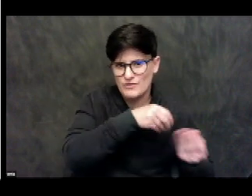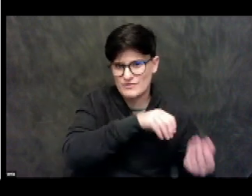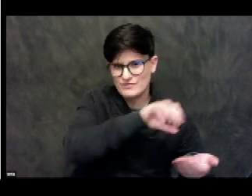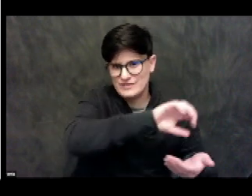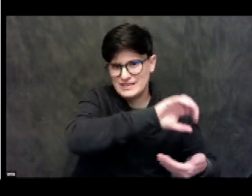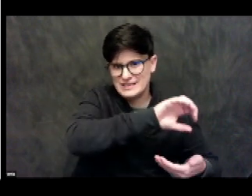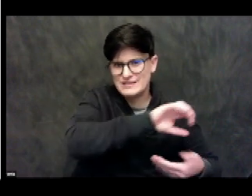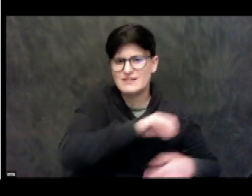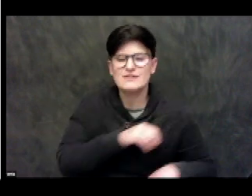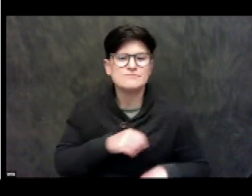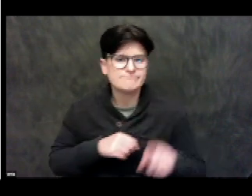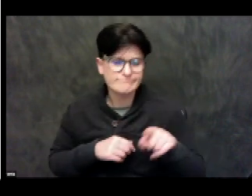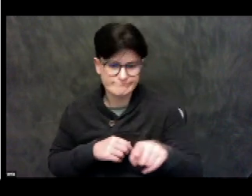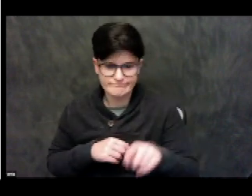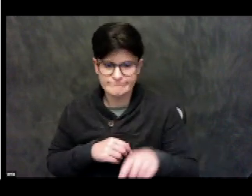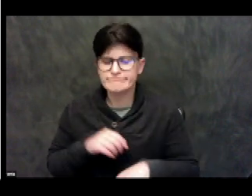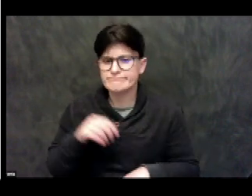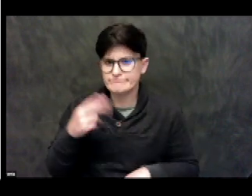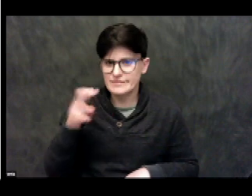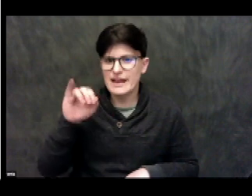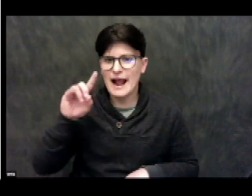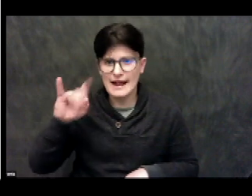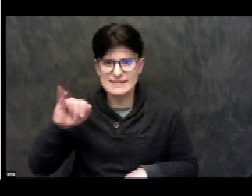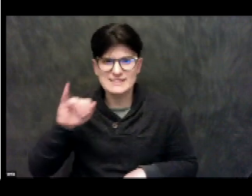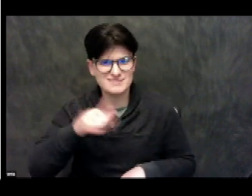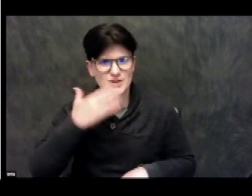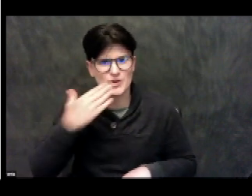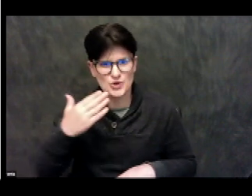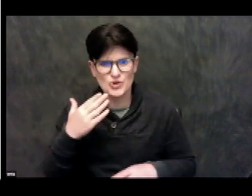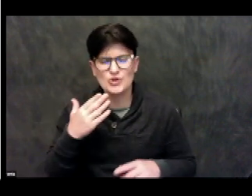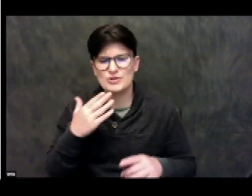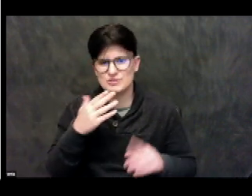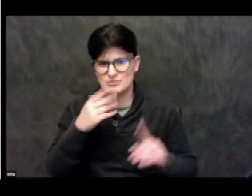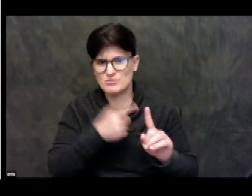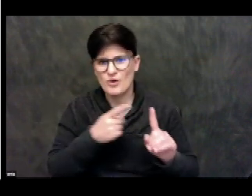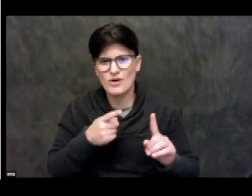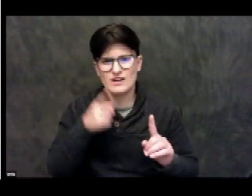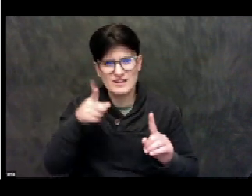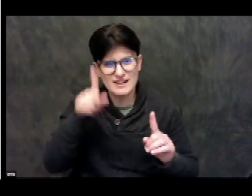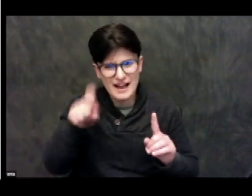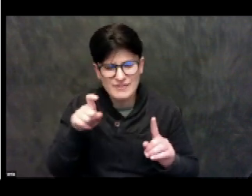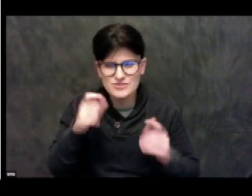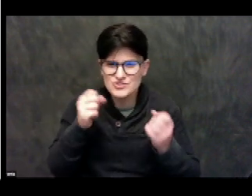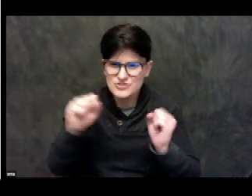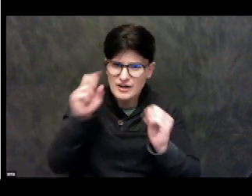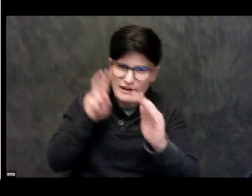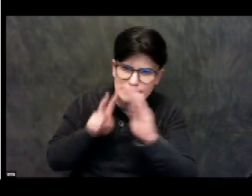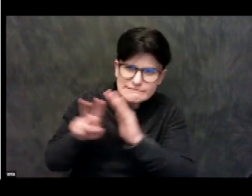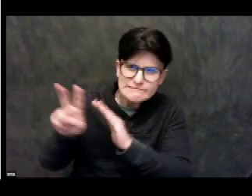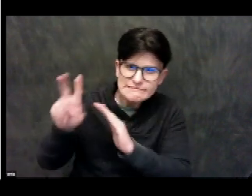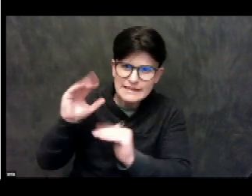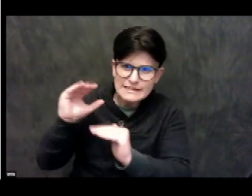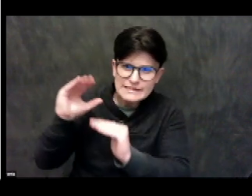Just each part of that and each struggle. Trying to anticipate as much as you can. I'm just throwing out some ideas,